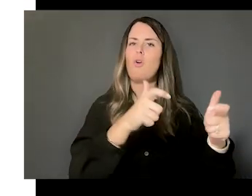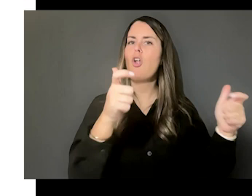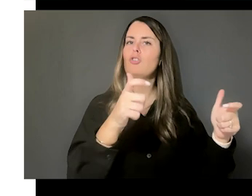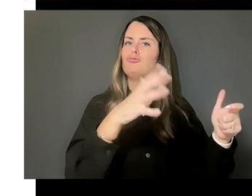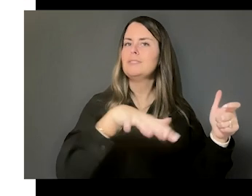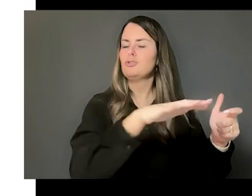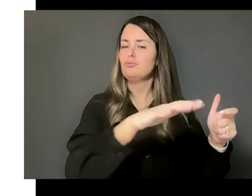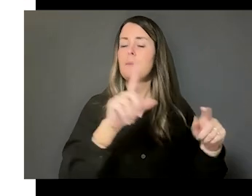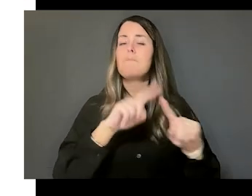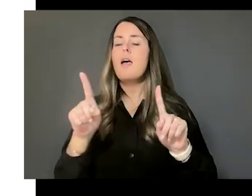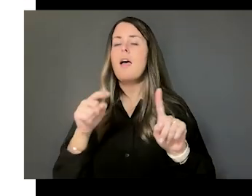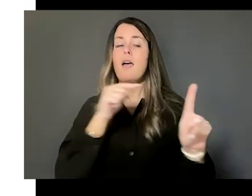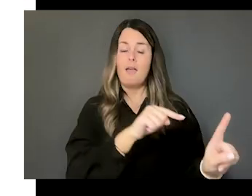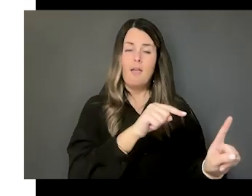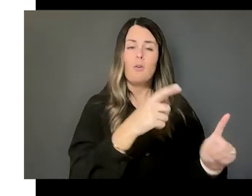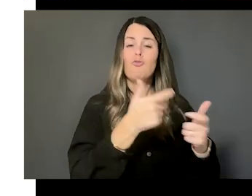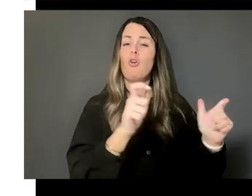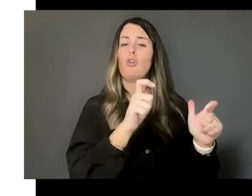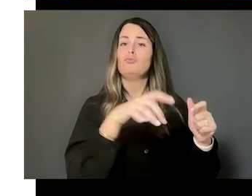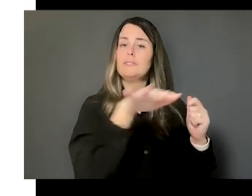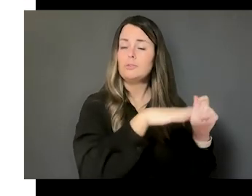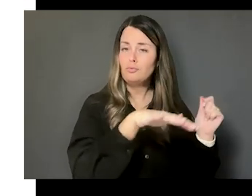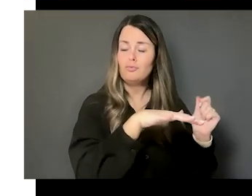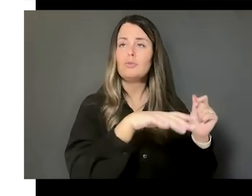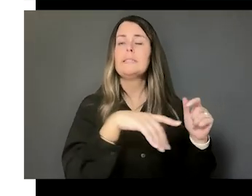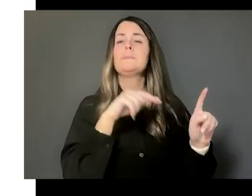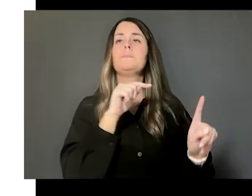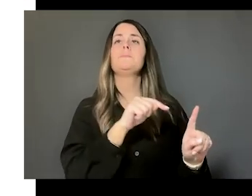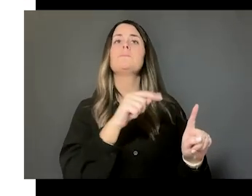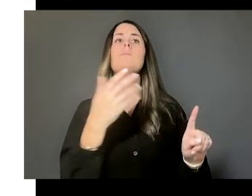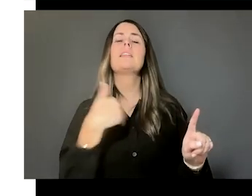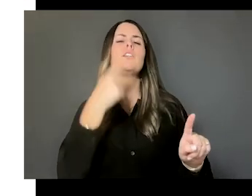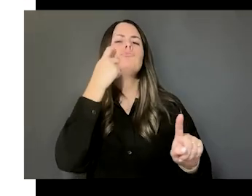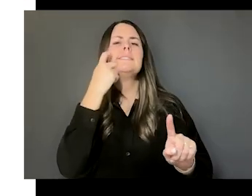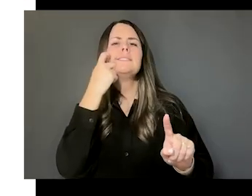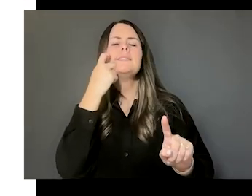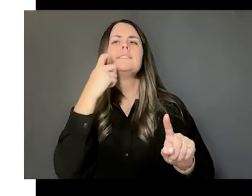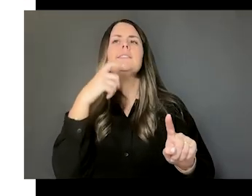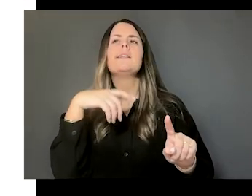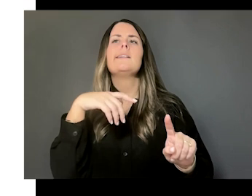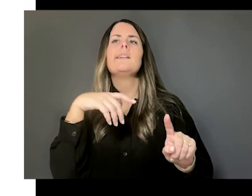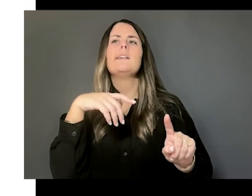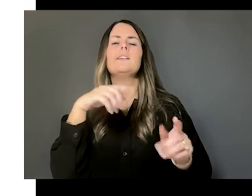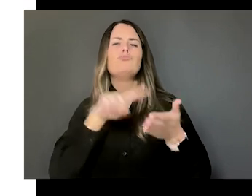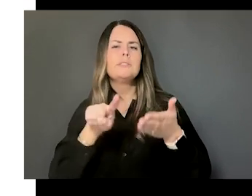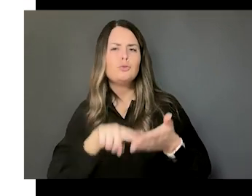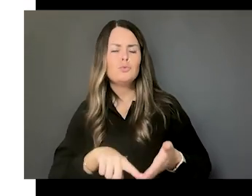But going back to the larger district, there was a recent study out of Stanford and Harvard Universities --